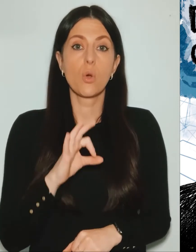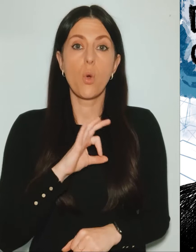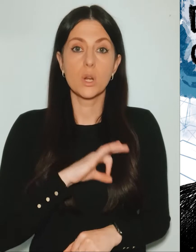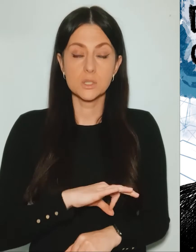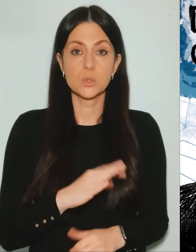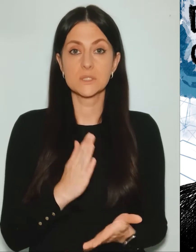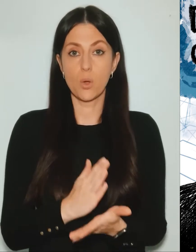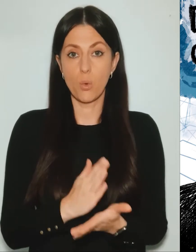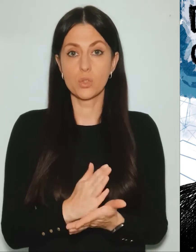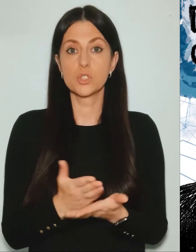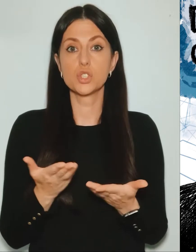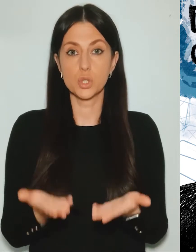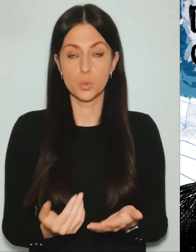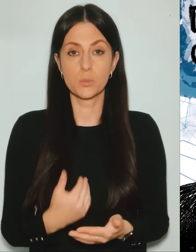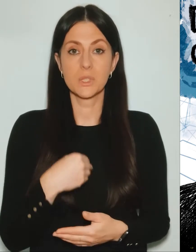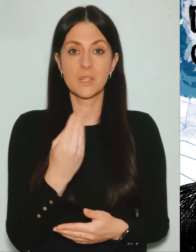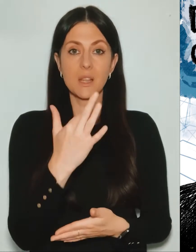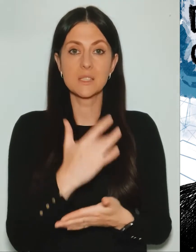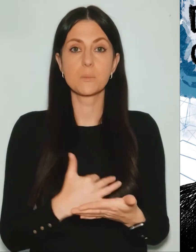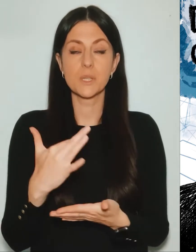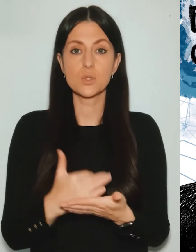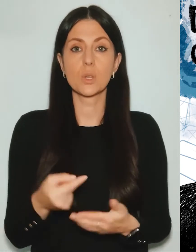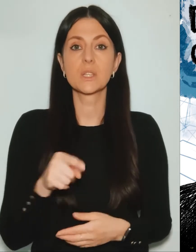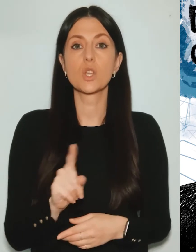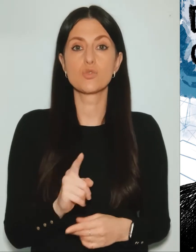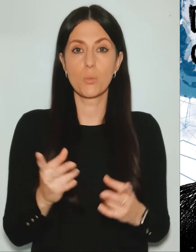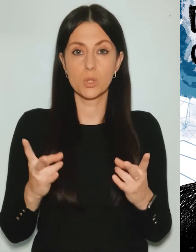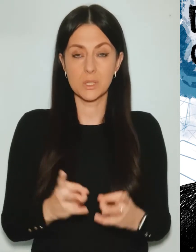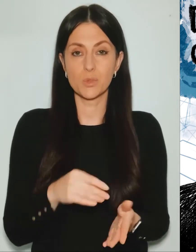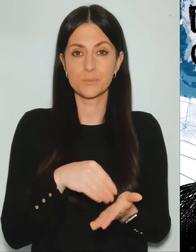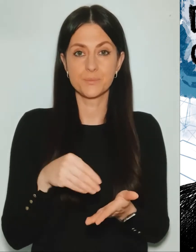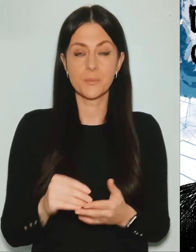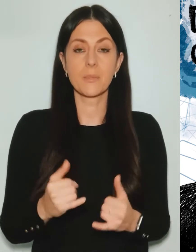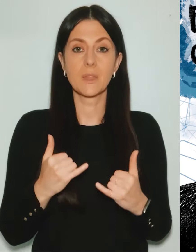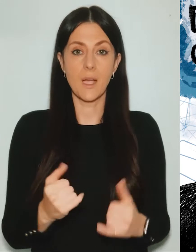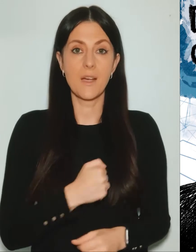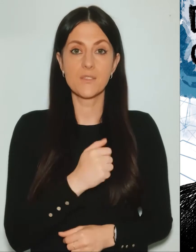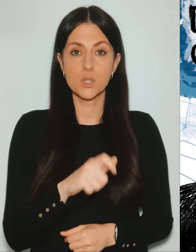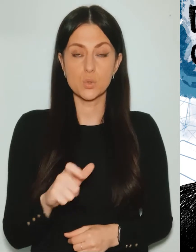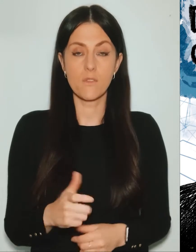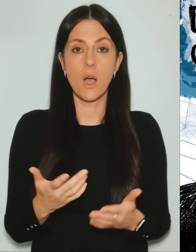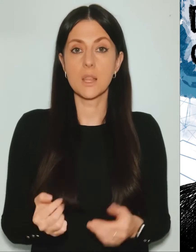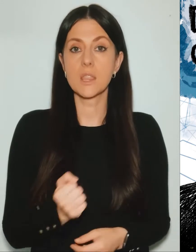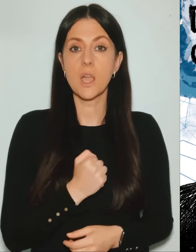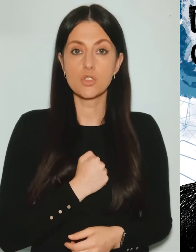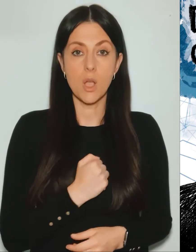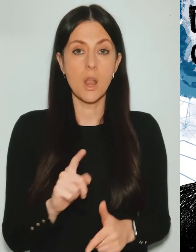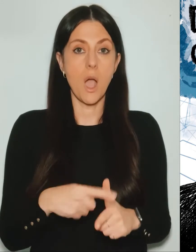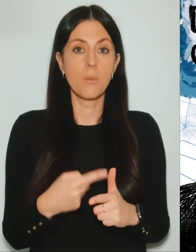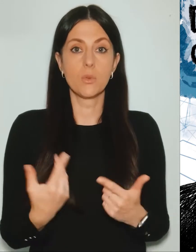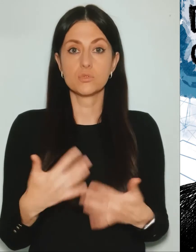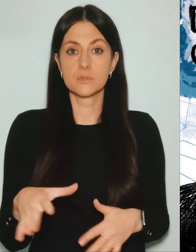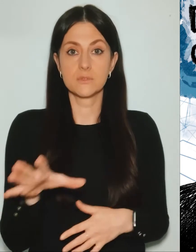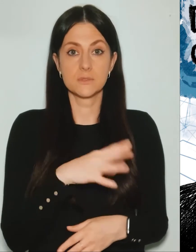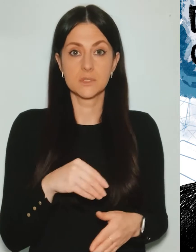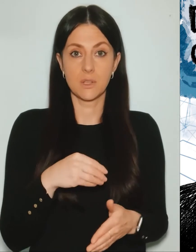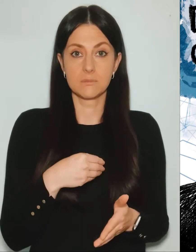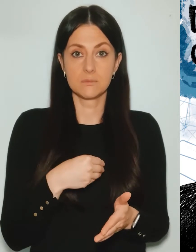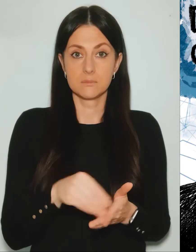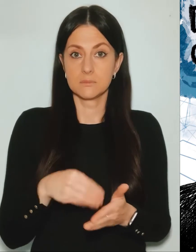They gave me a list of things to buy for the military, but unfortunately, everything either was already bought up when I was looking or, being